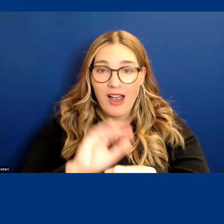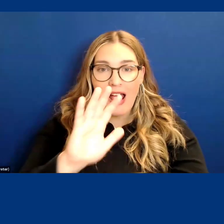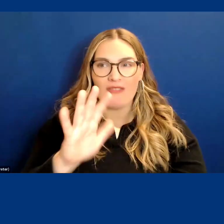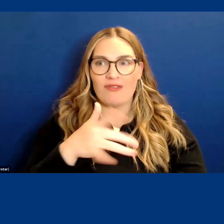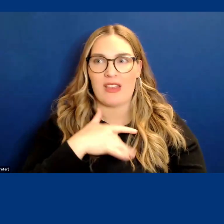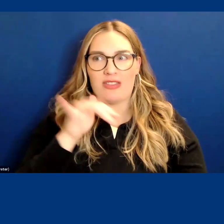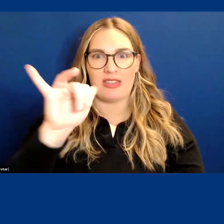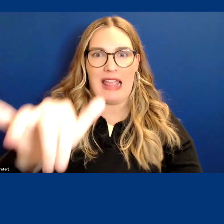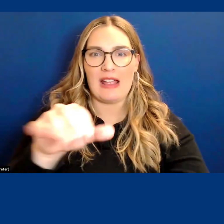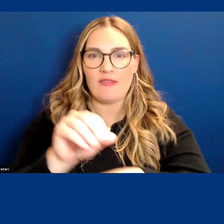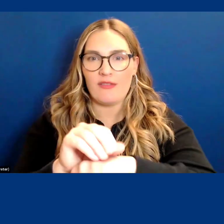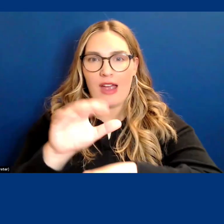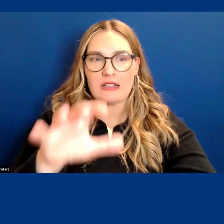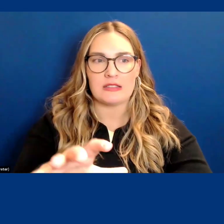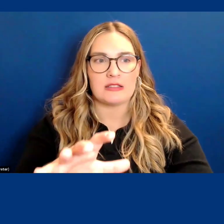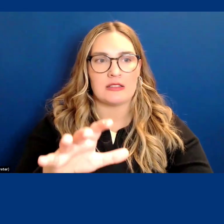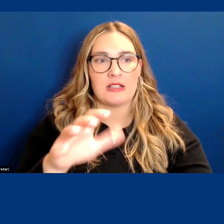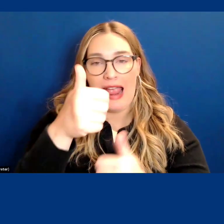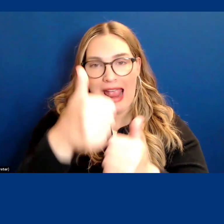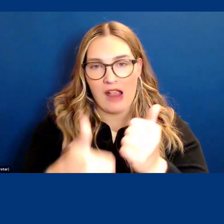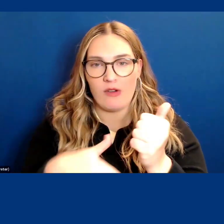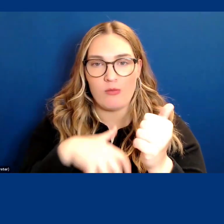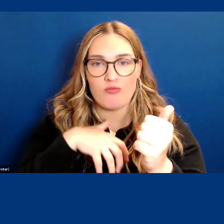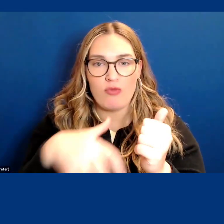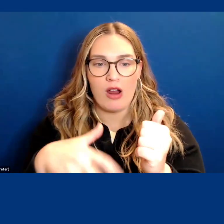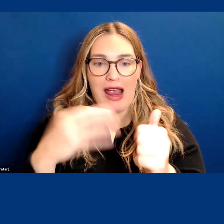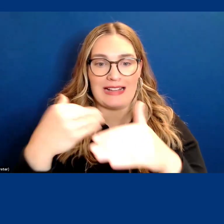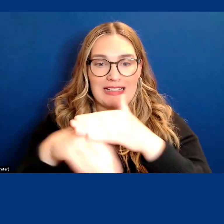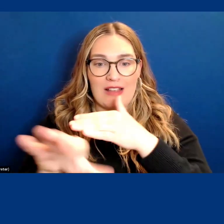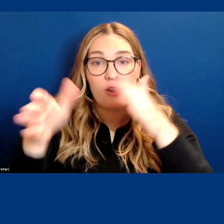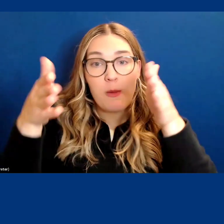every pregnant and laboring person should hear.